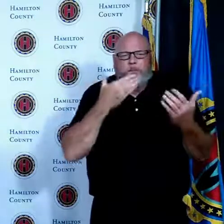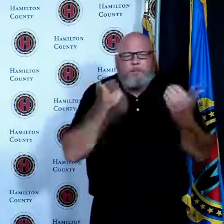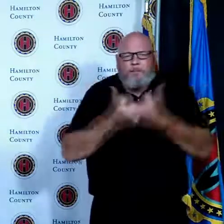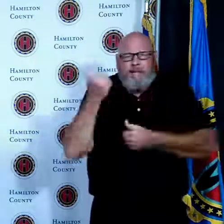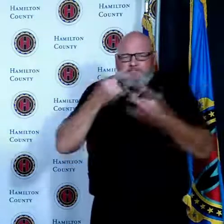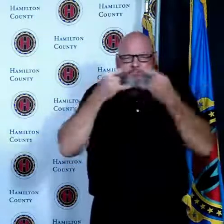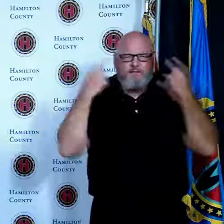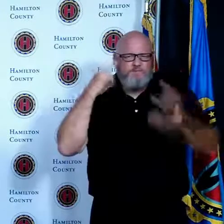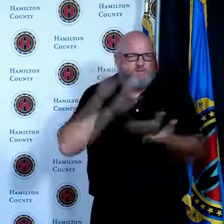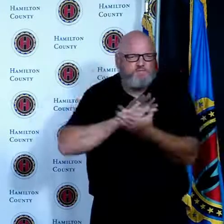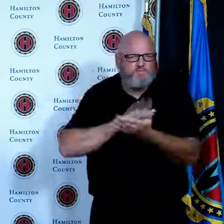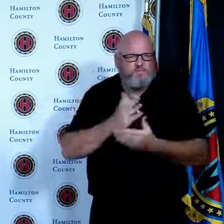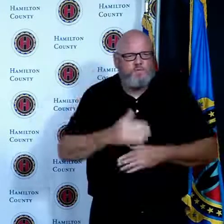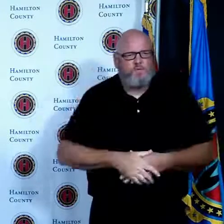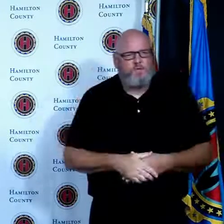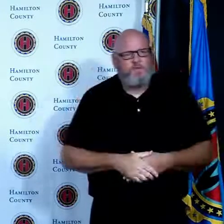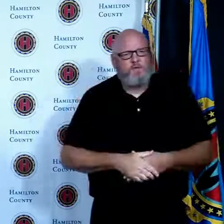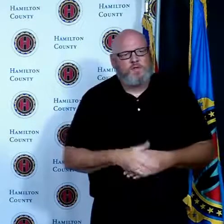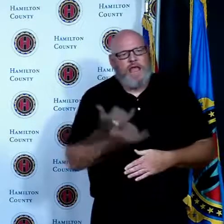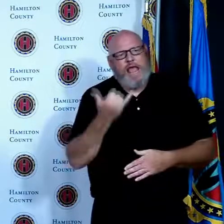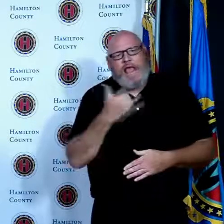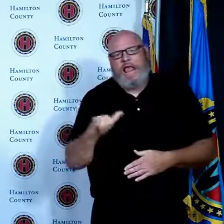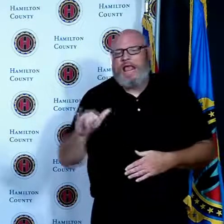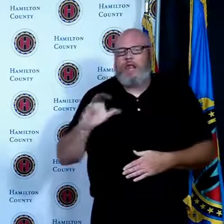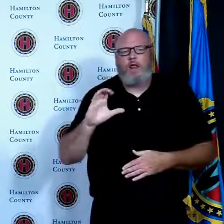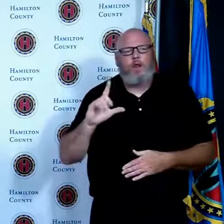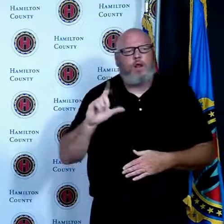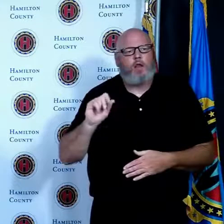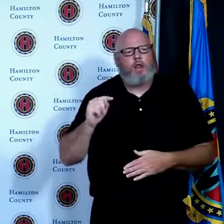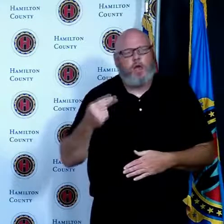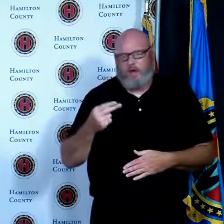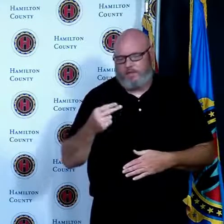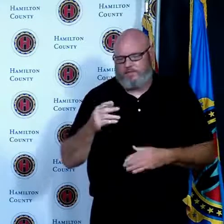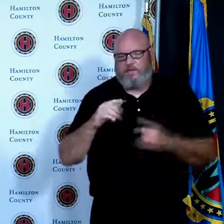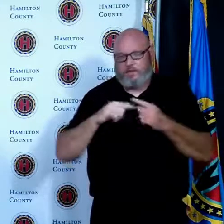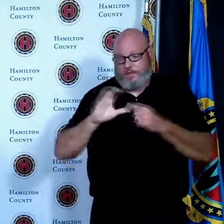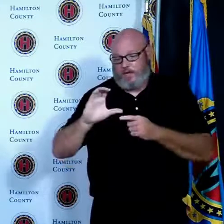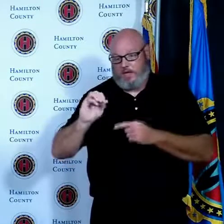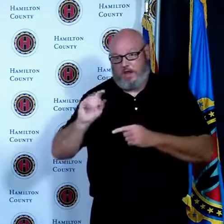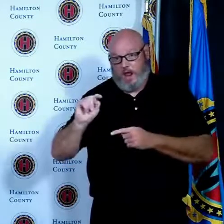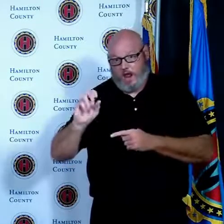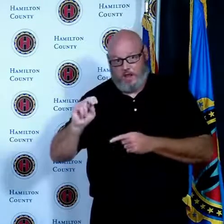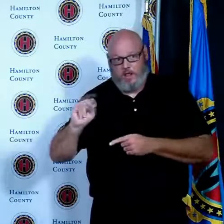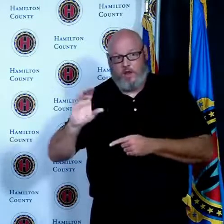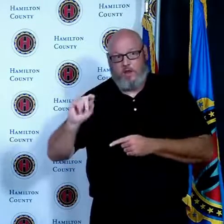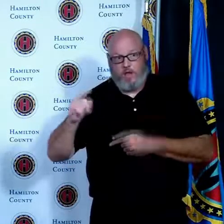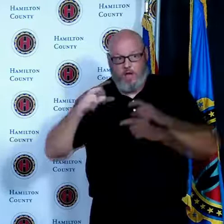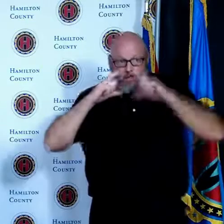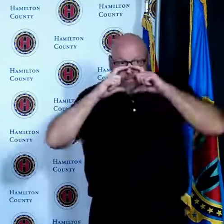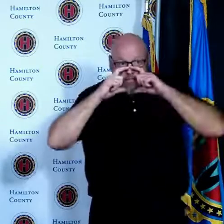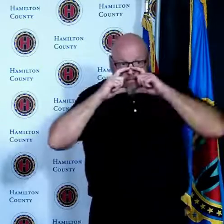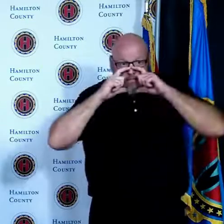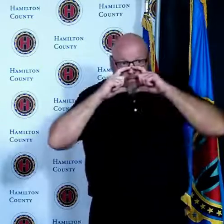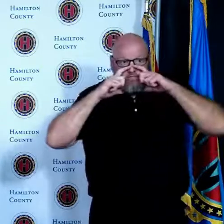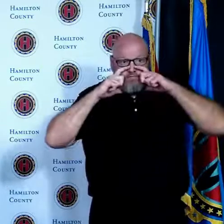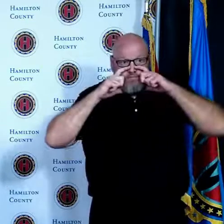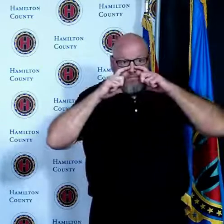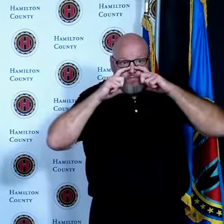masks that cover your nose and mouth are very sufficient surgical masks work as well there was some new research about gators